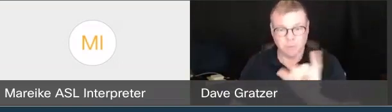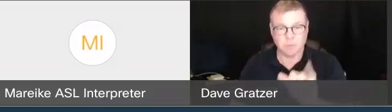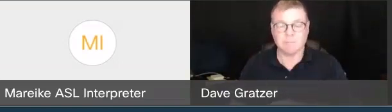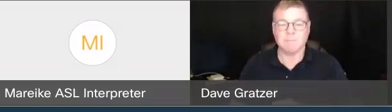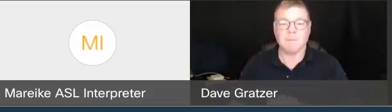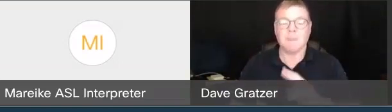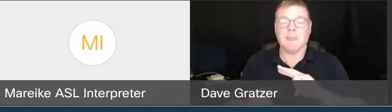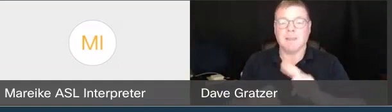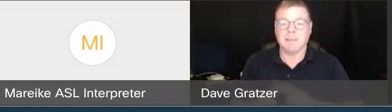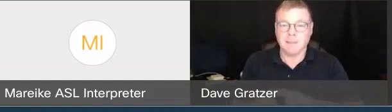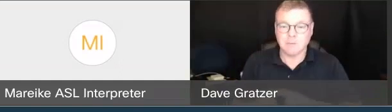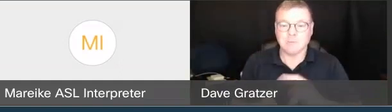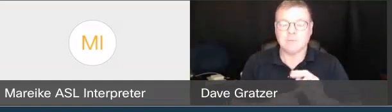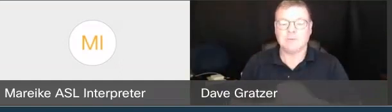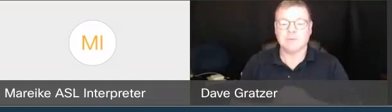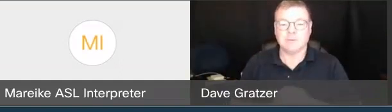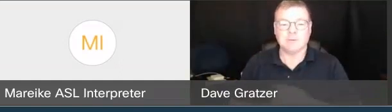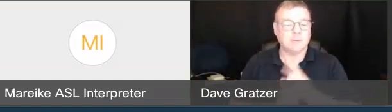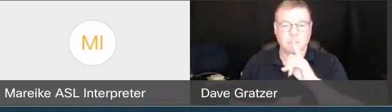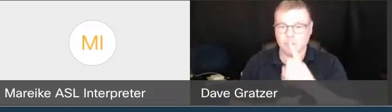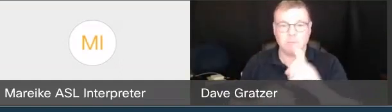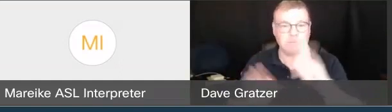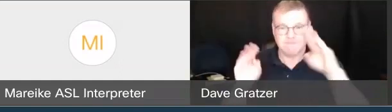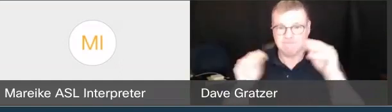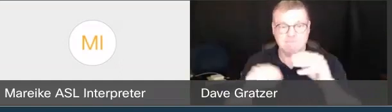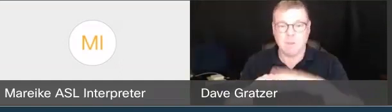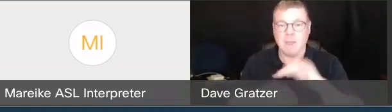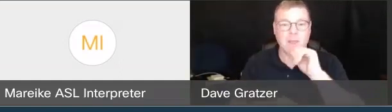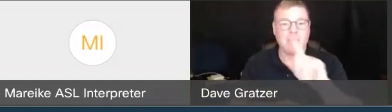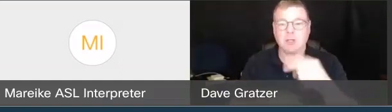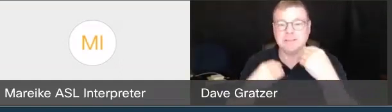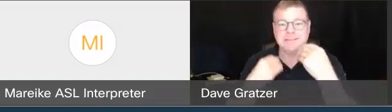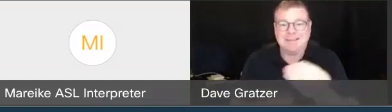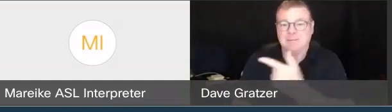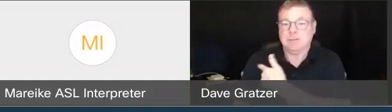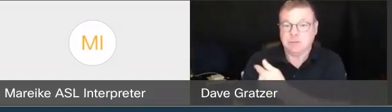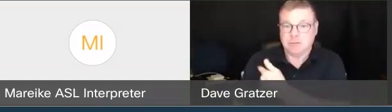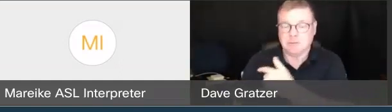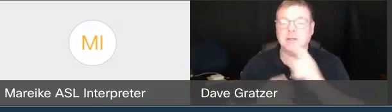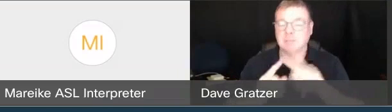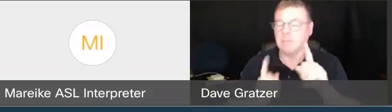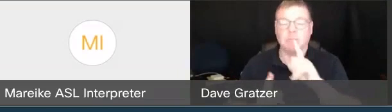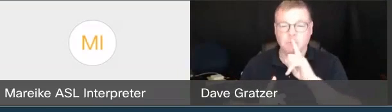we really have them focus, not just on giving the injections, but really connecting people to